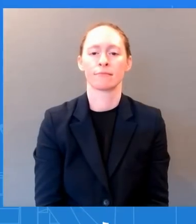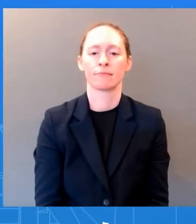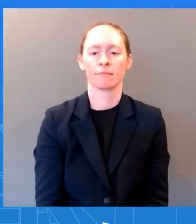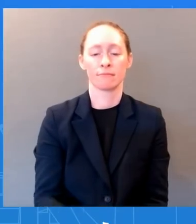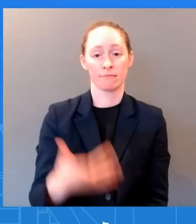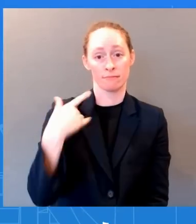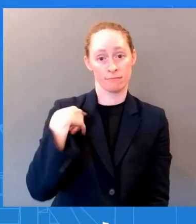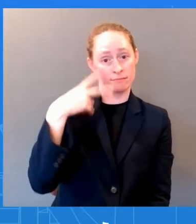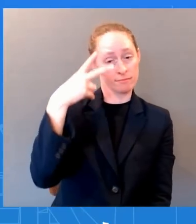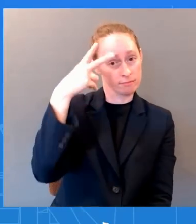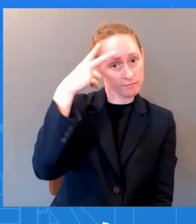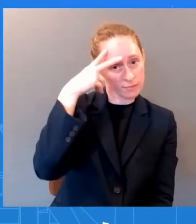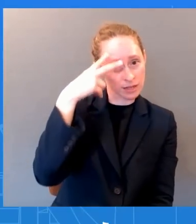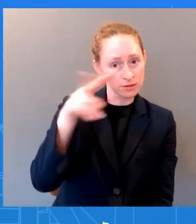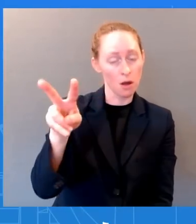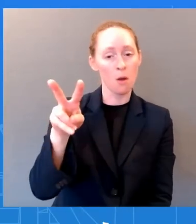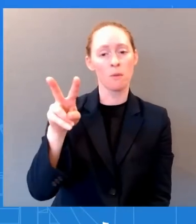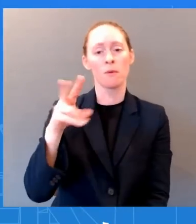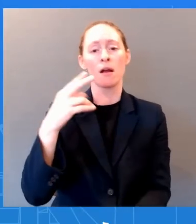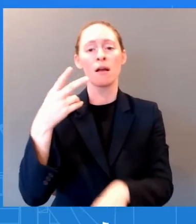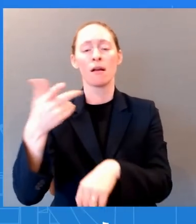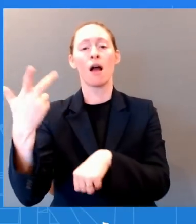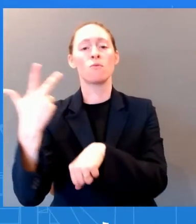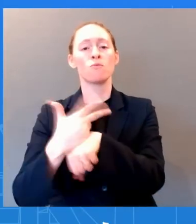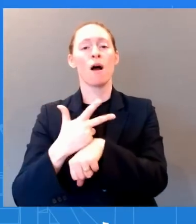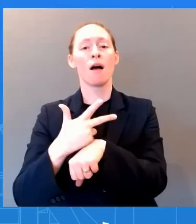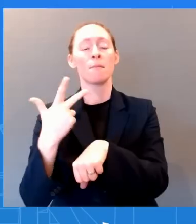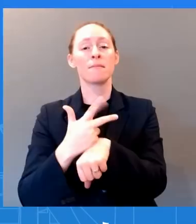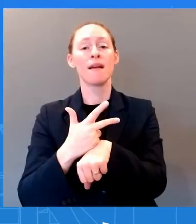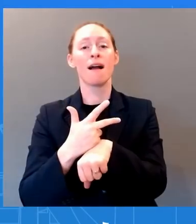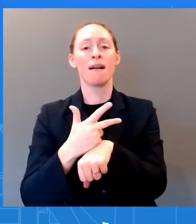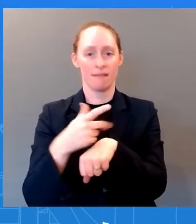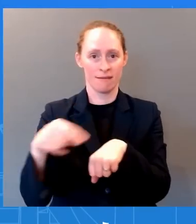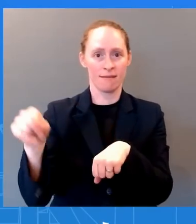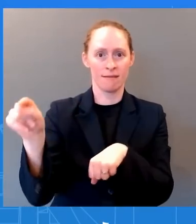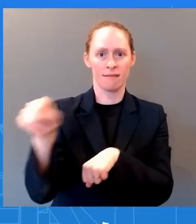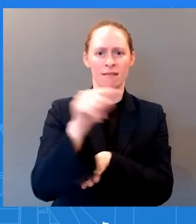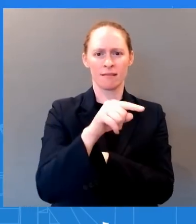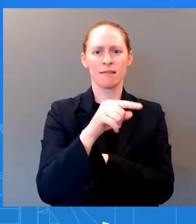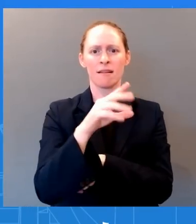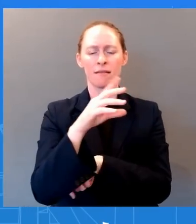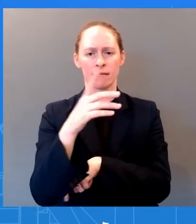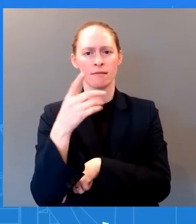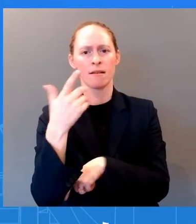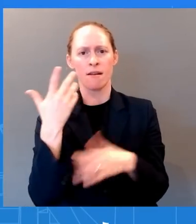in the first three months of launching an unprecedented anti-smuggling campaign with regional partners.